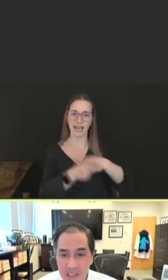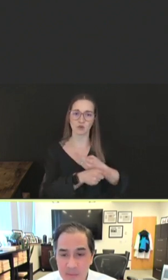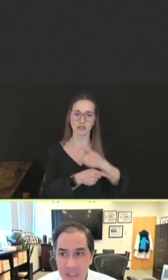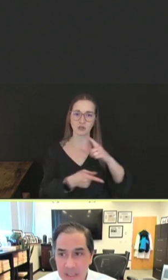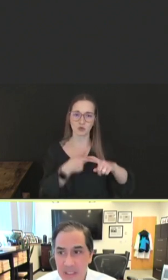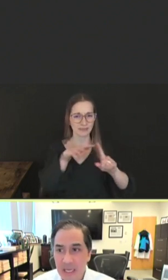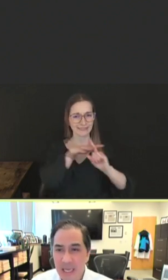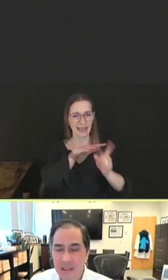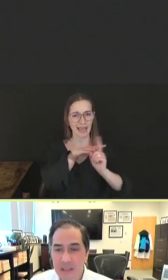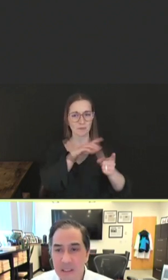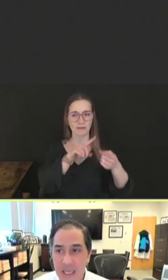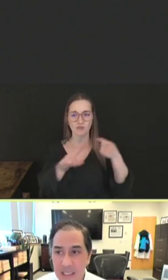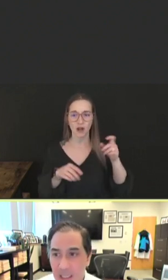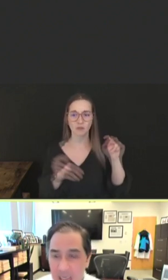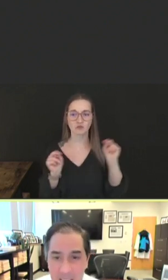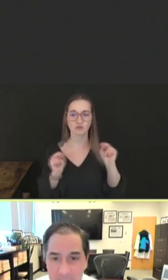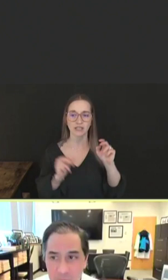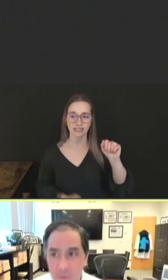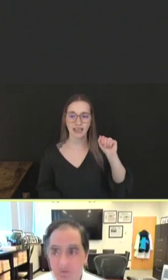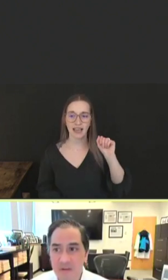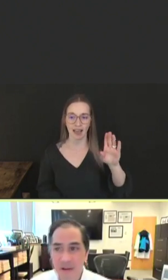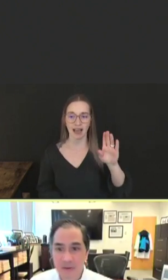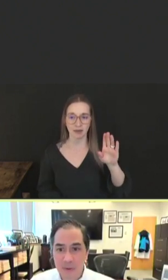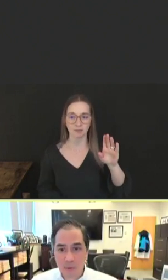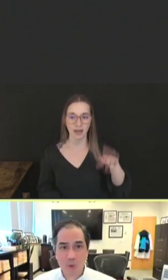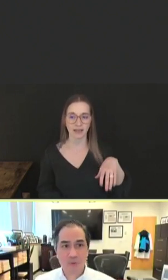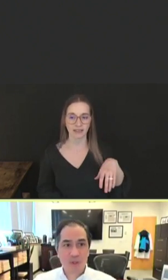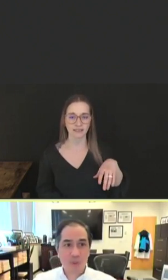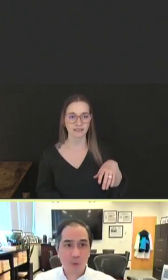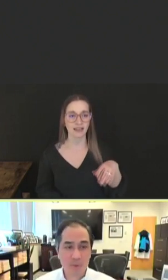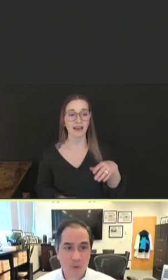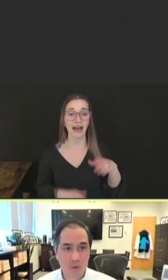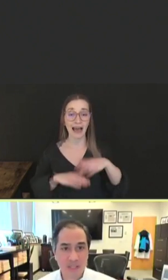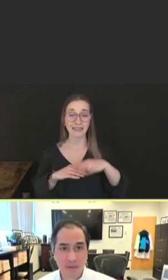antibodies. In like at least four or five other groups, we observed that